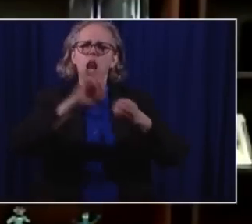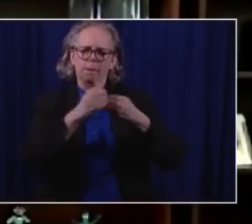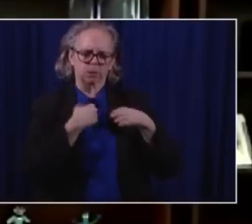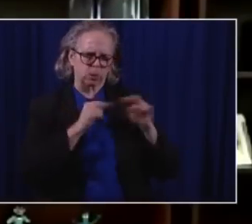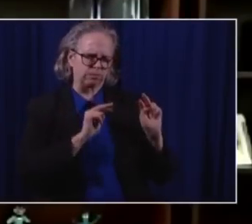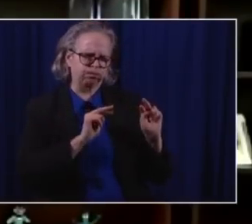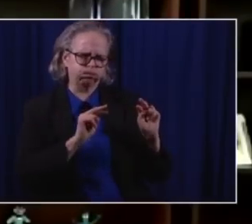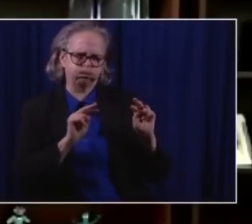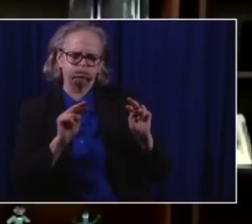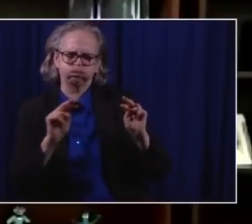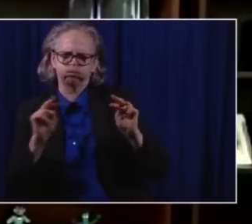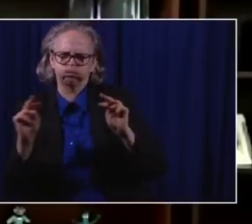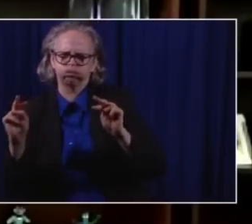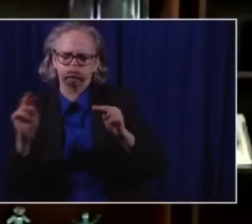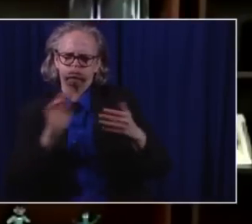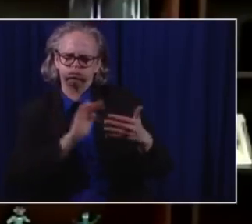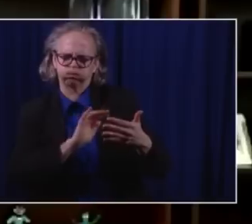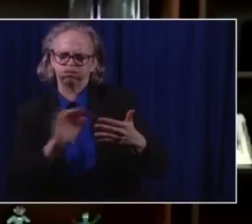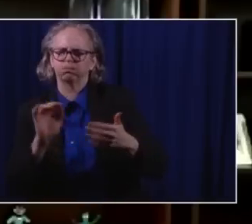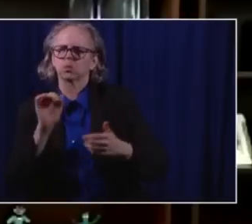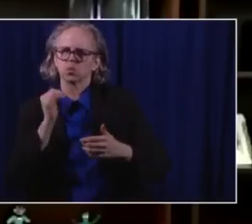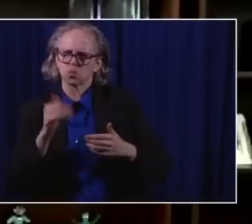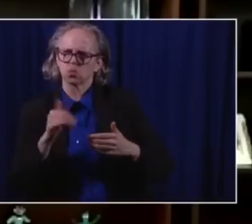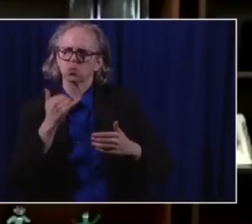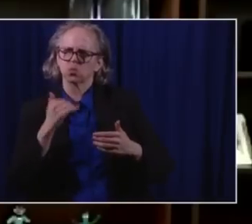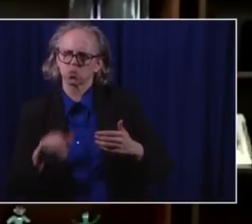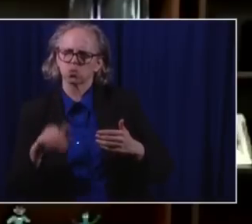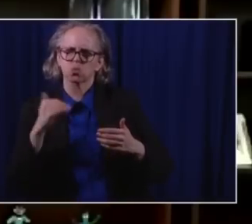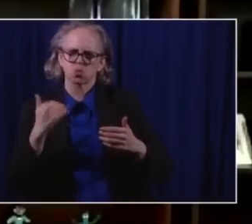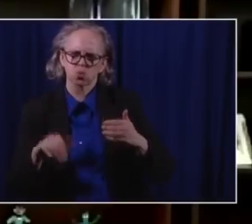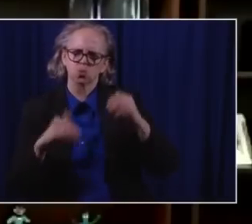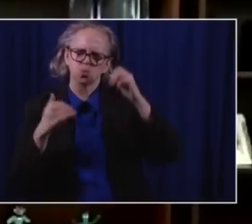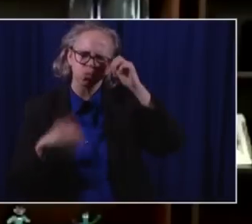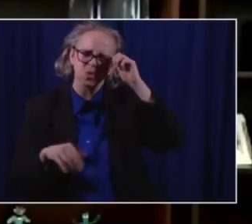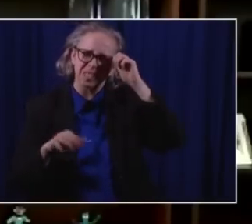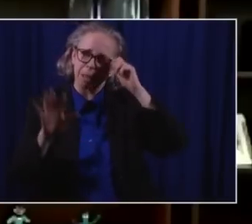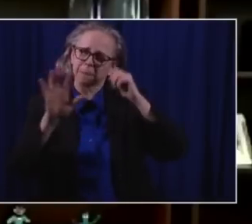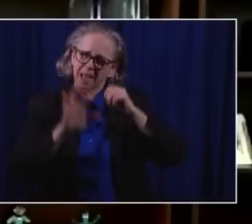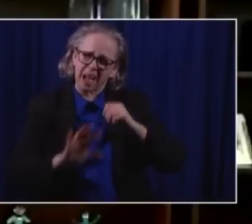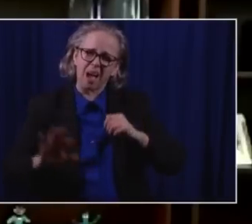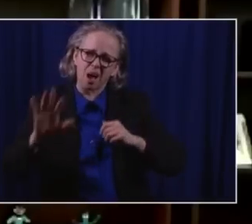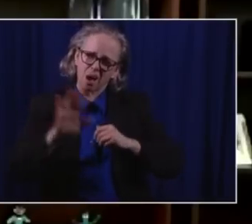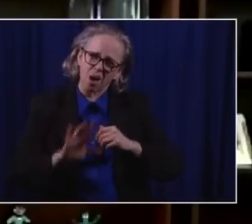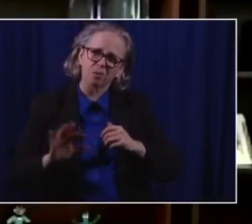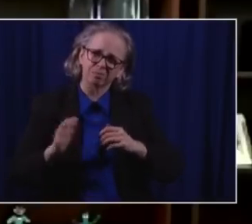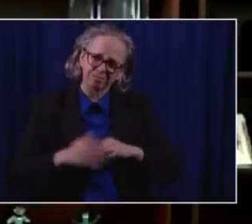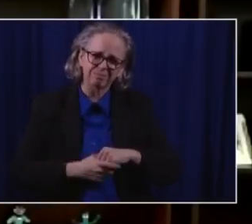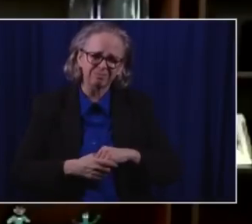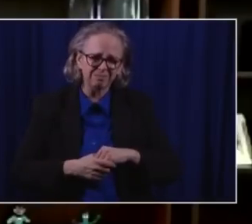Yeah, I think that you know one of the things that we we're looking at our information more